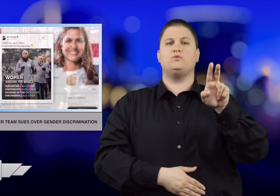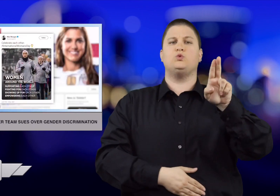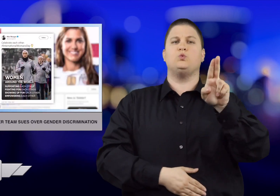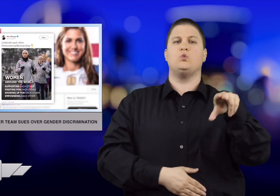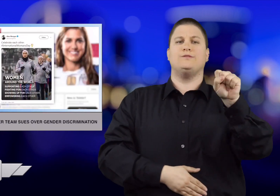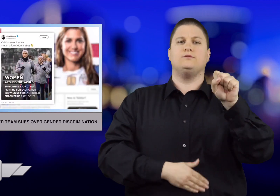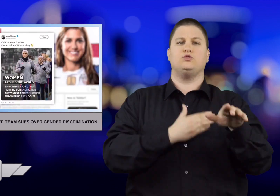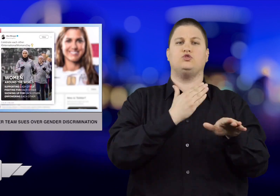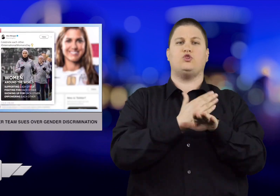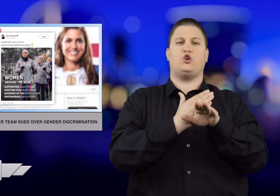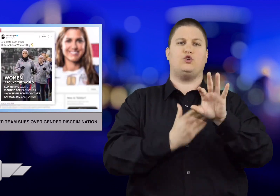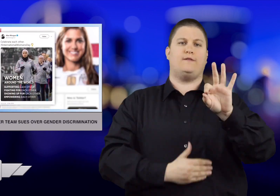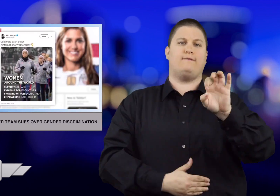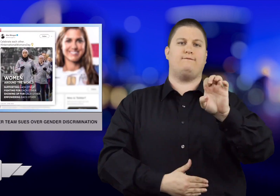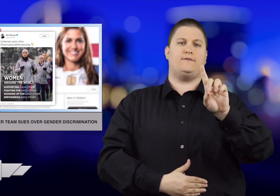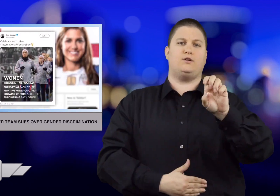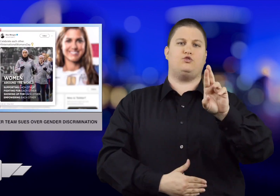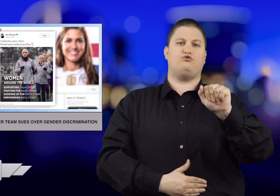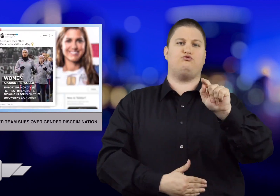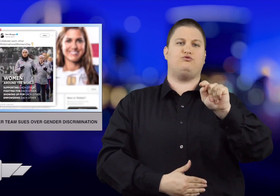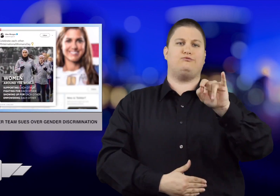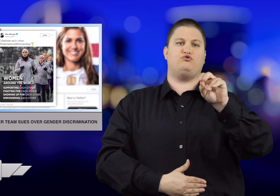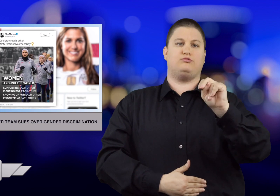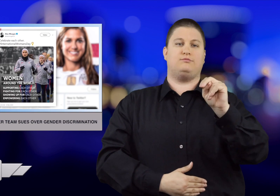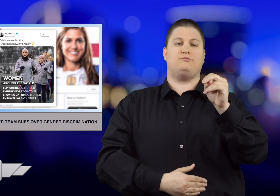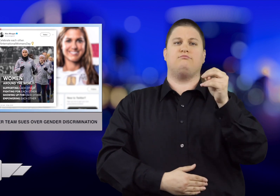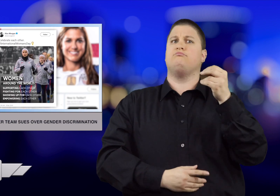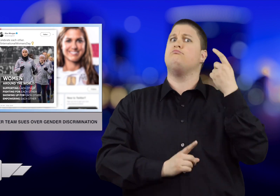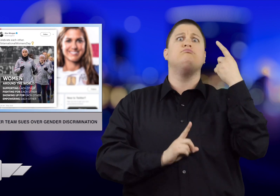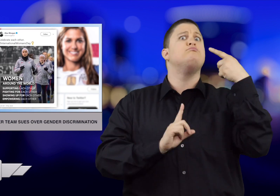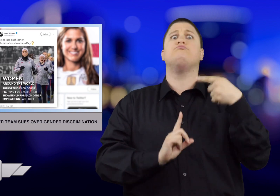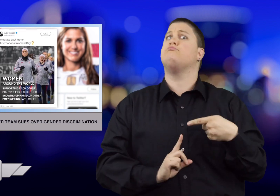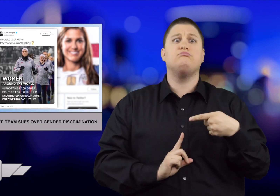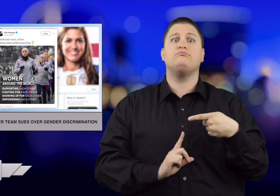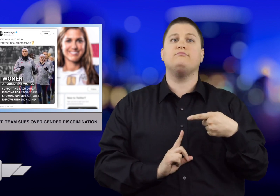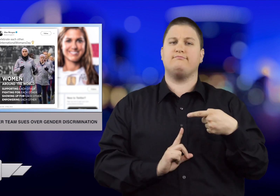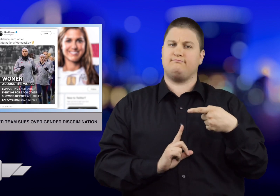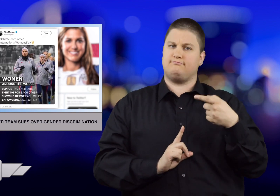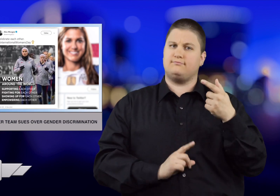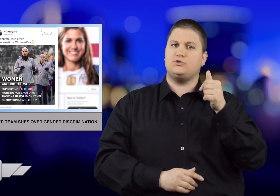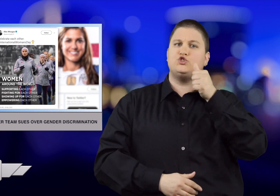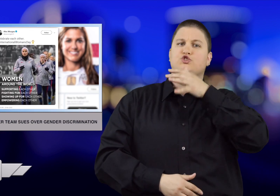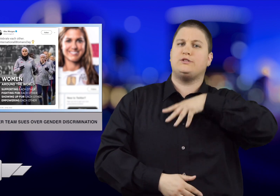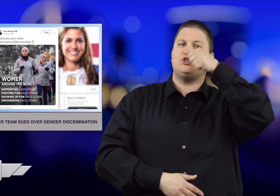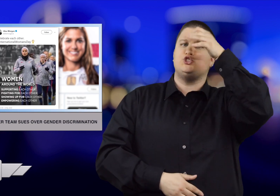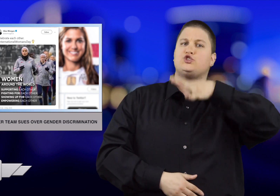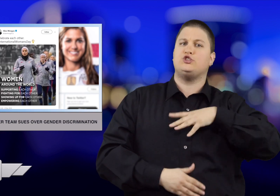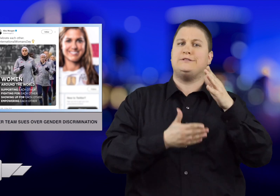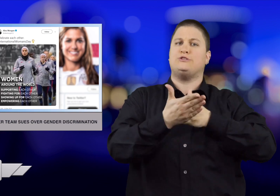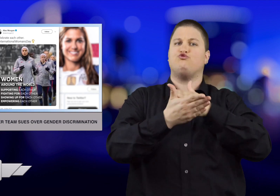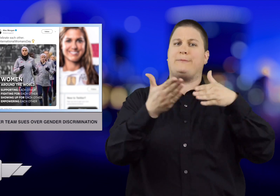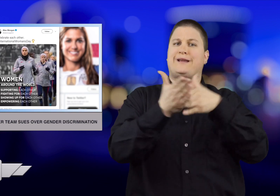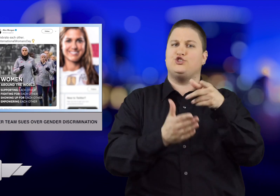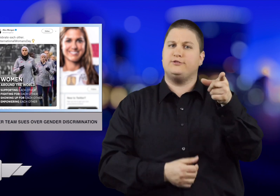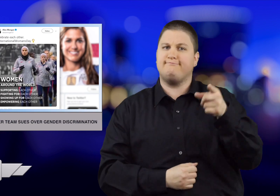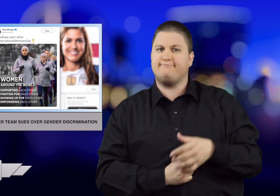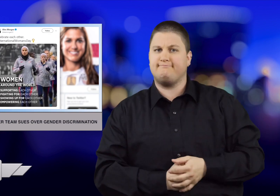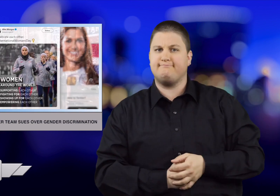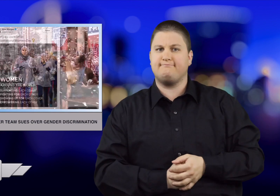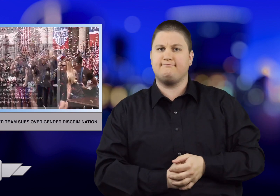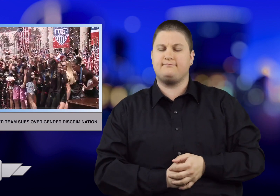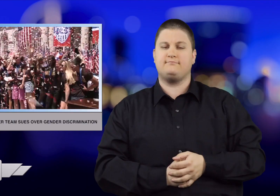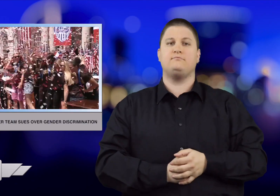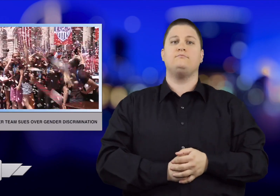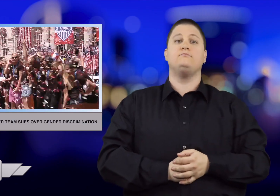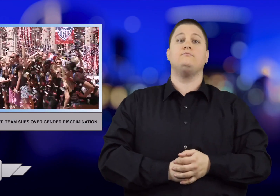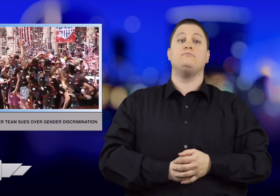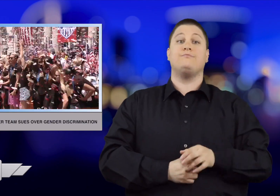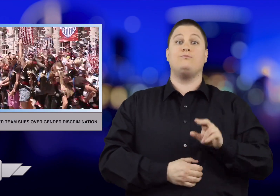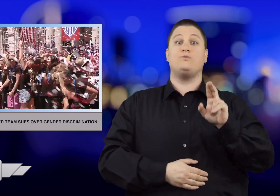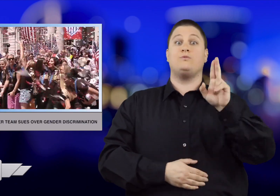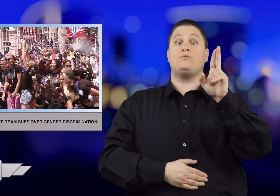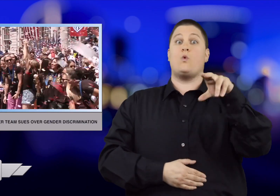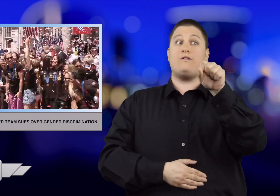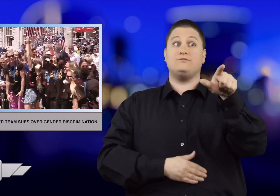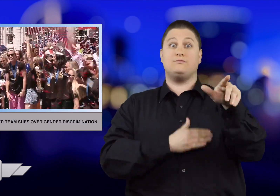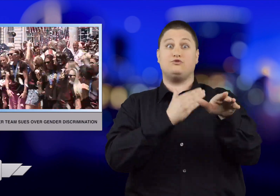the US Soccer Federation of gender discrimination.